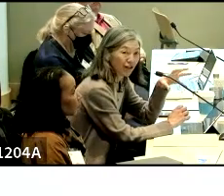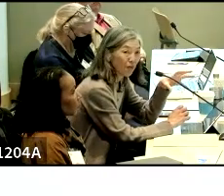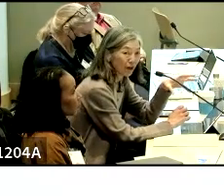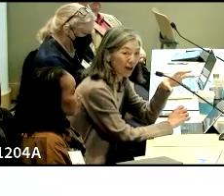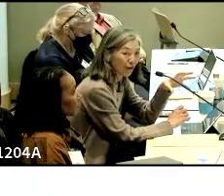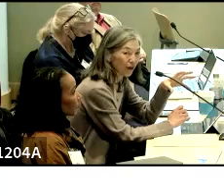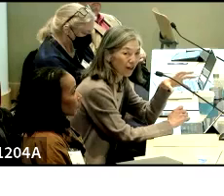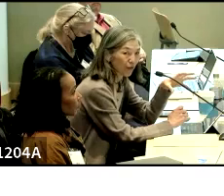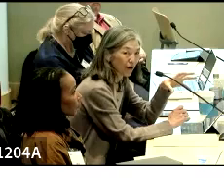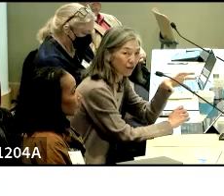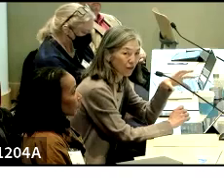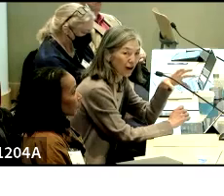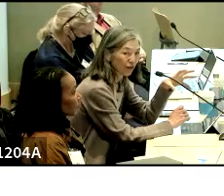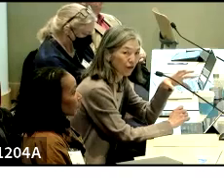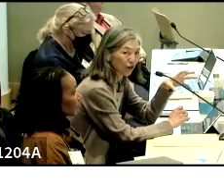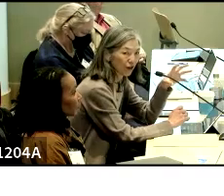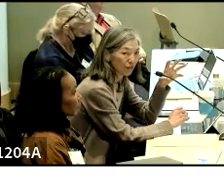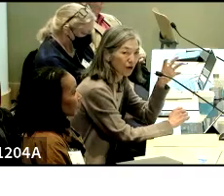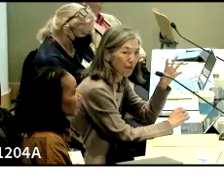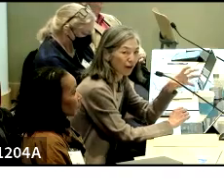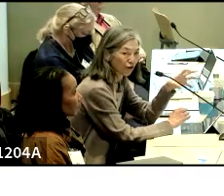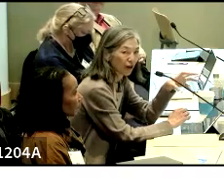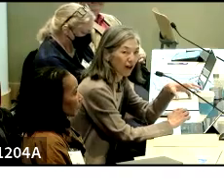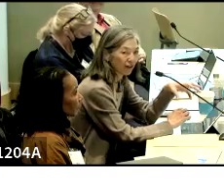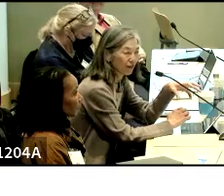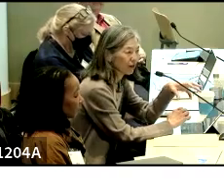In some ways, I felt like the process was actually fairly a box-checking activity.